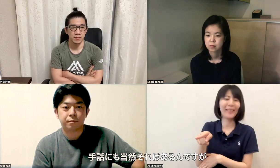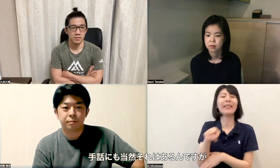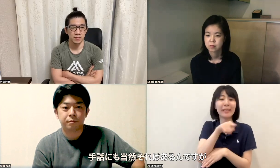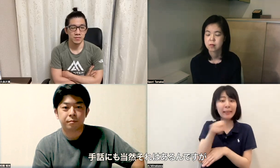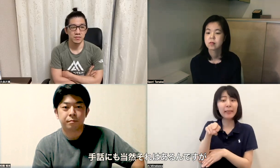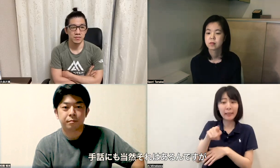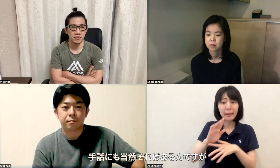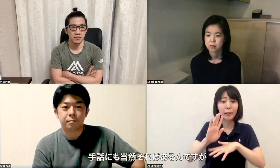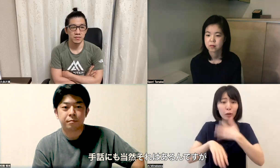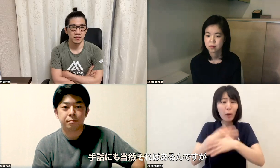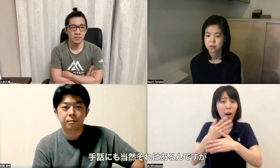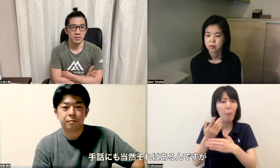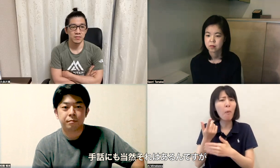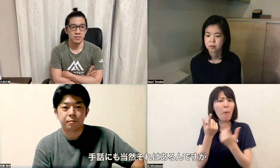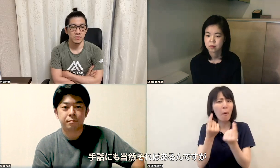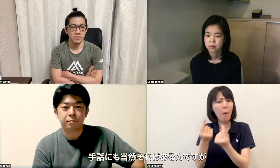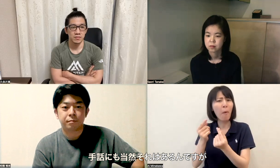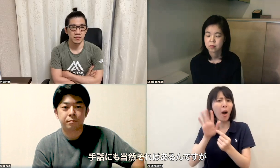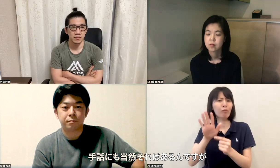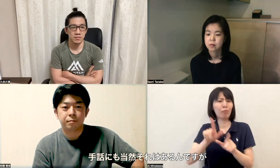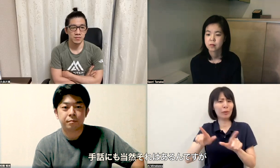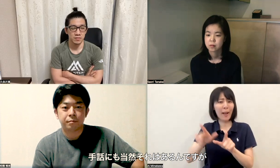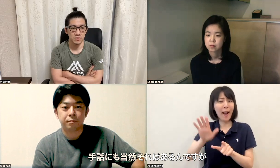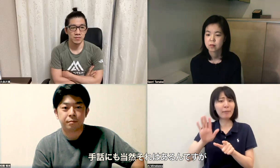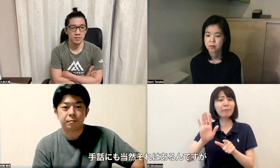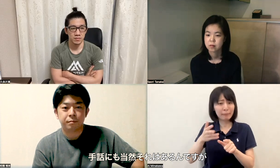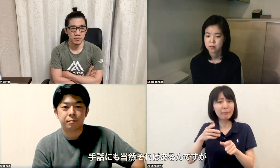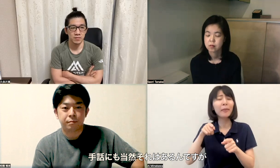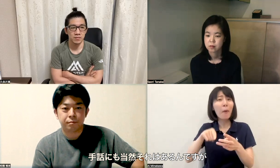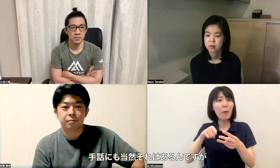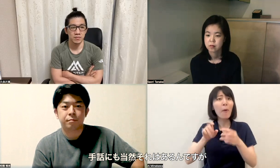Of course, we have these components in JSL, but